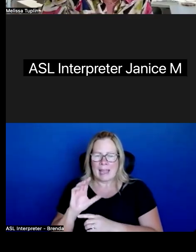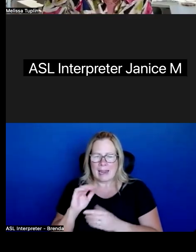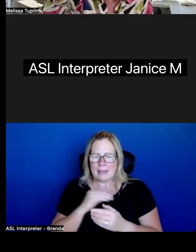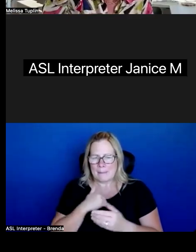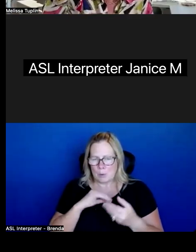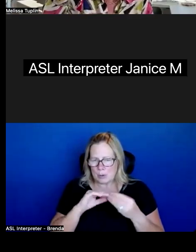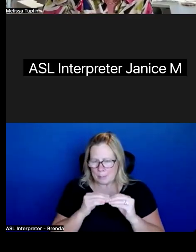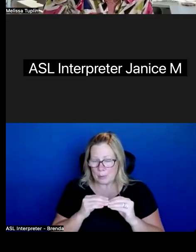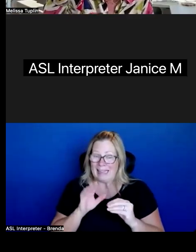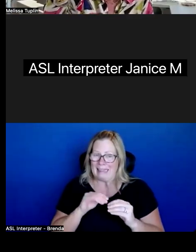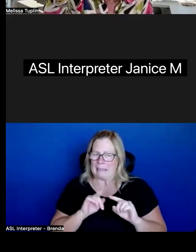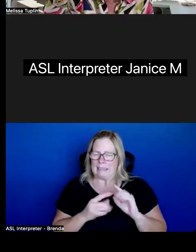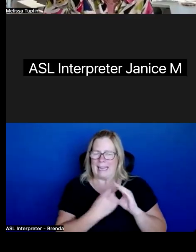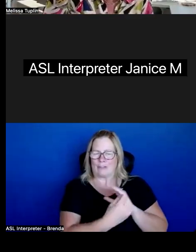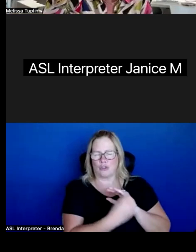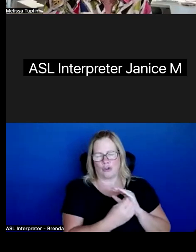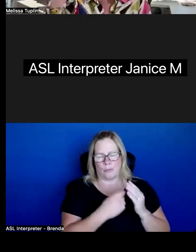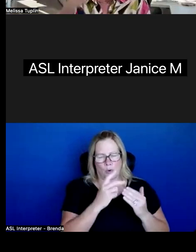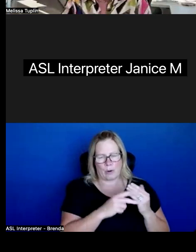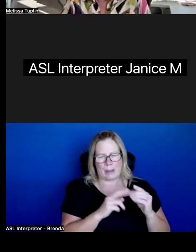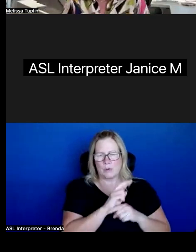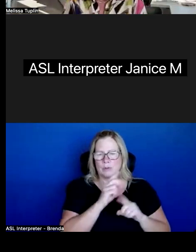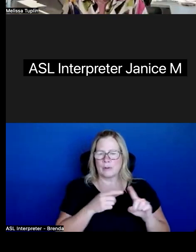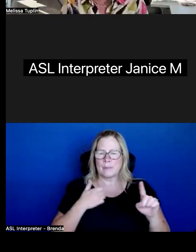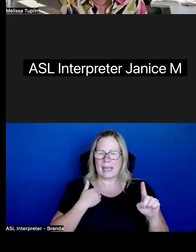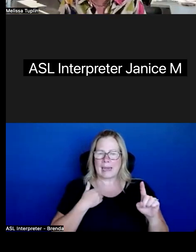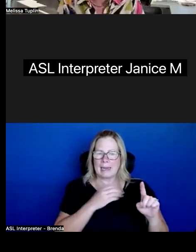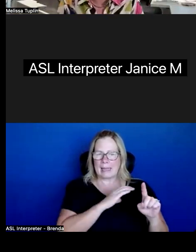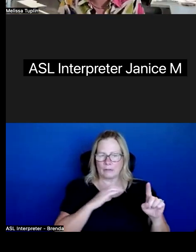that is used by the Canada Council and the Alberta Foundation for the Arts for their